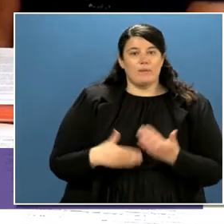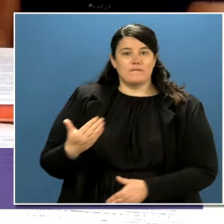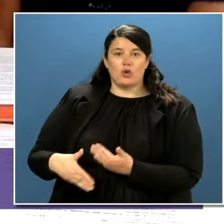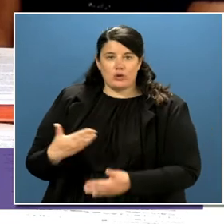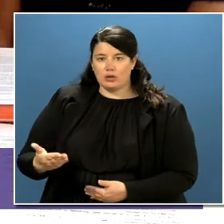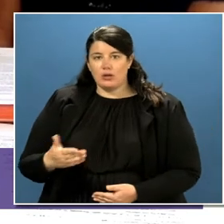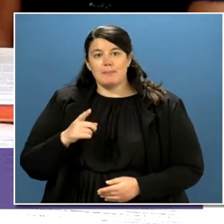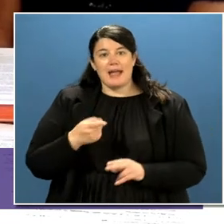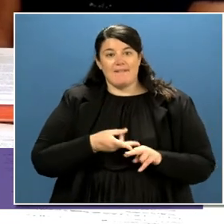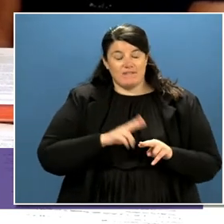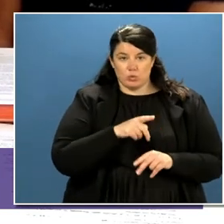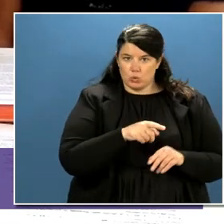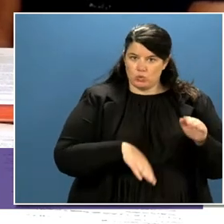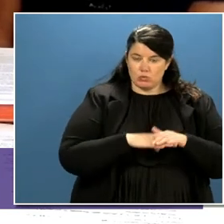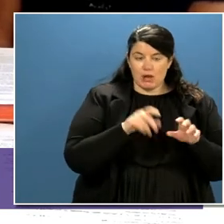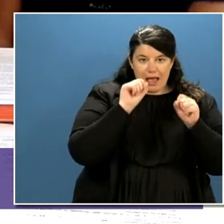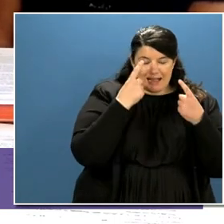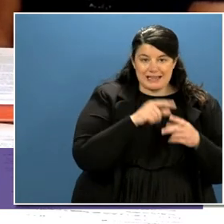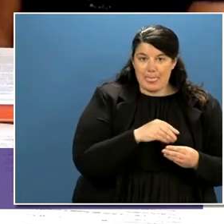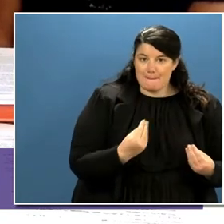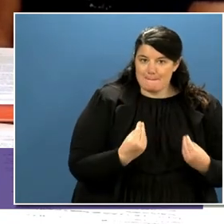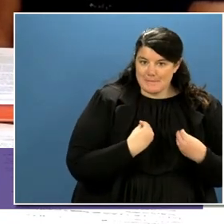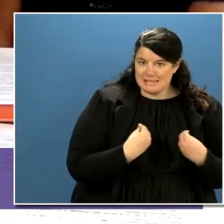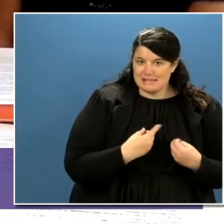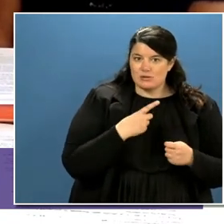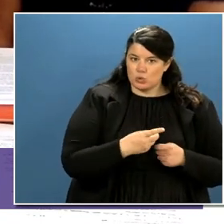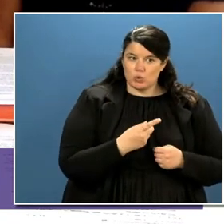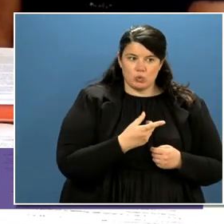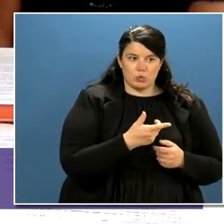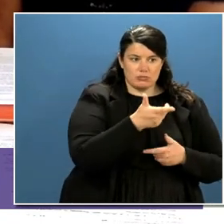Whereas if you understand the business, and bring as many people in to the